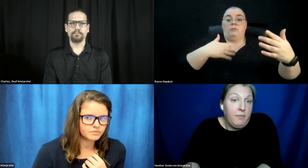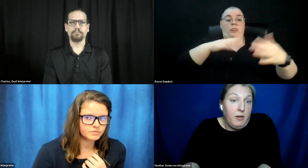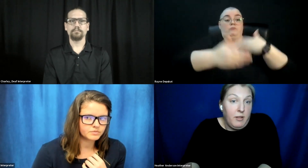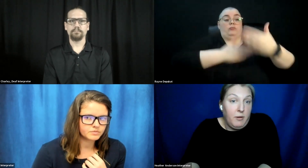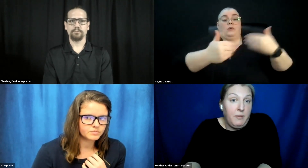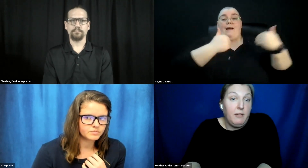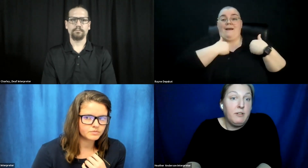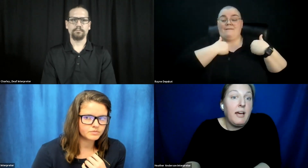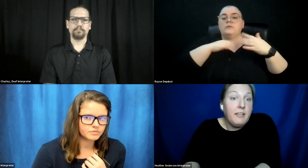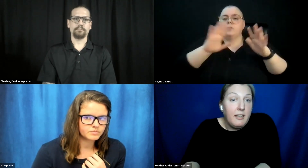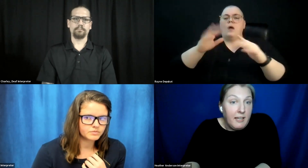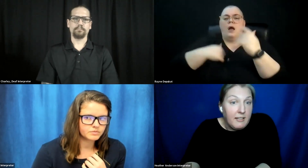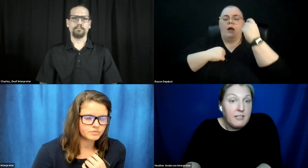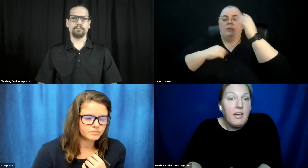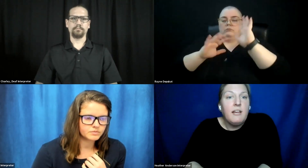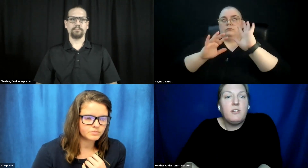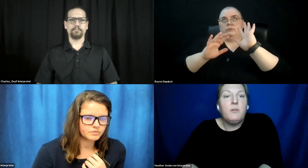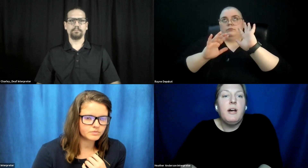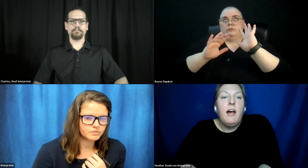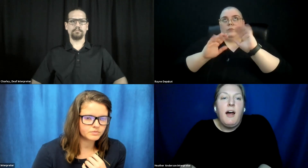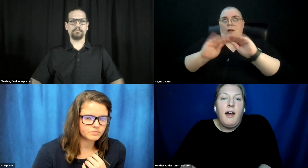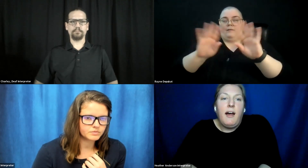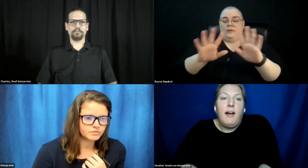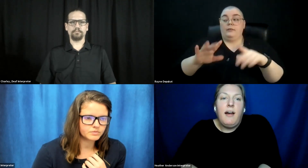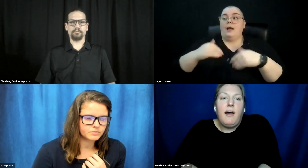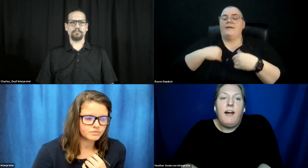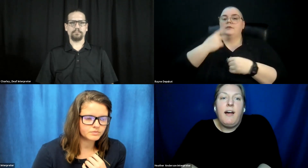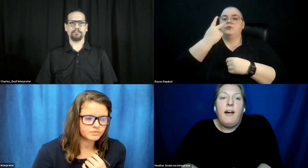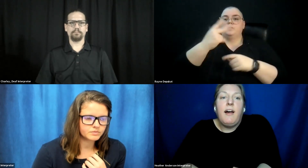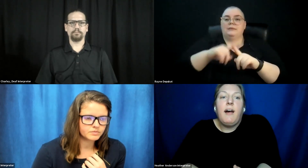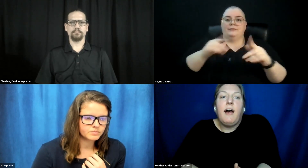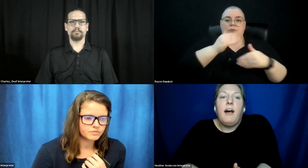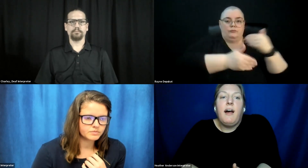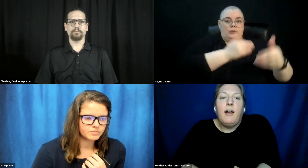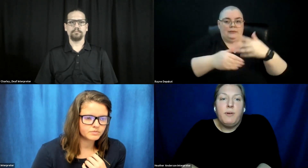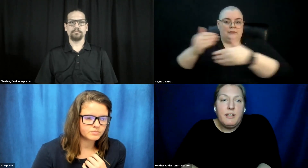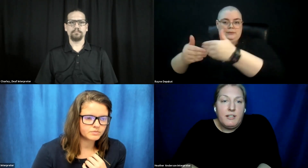You know they're they're being retaliated against. So,